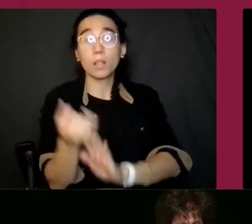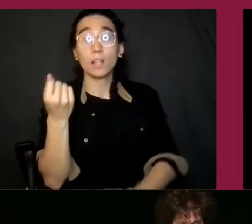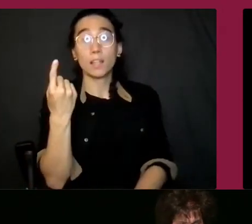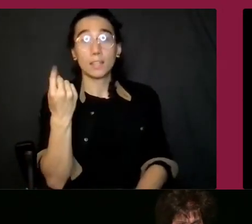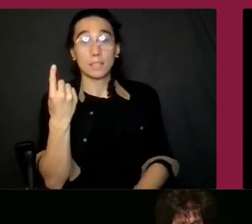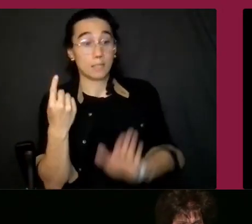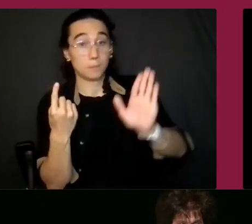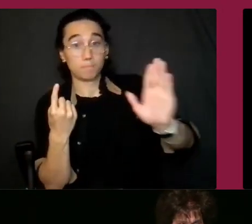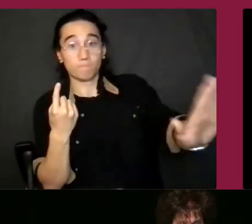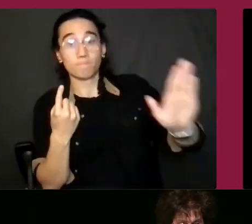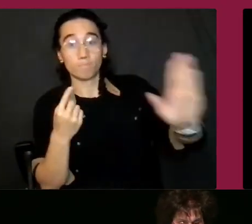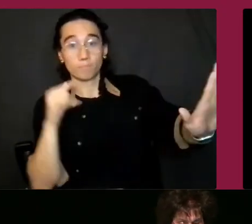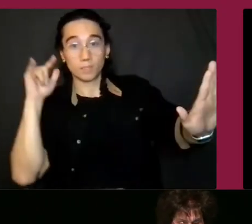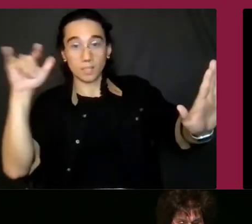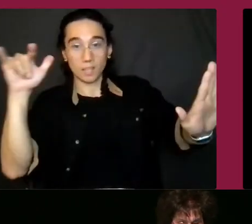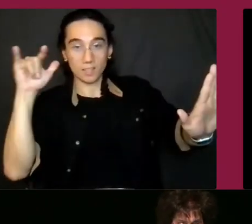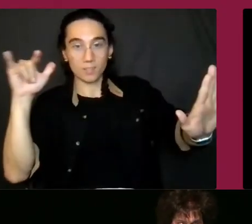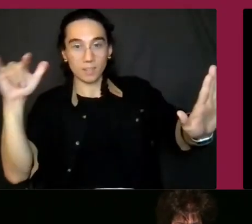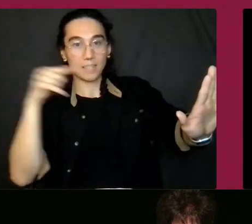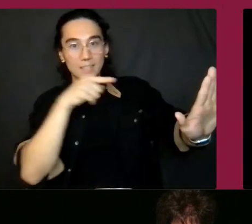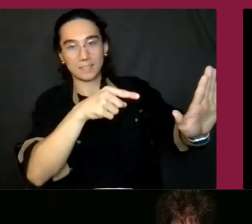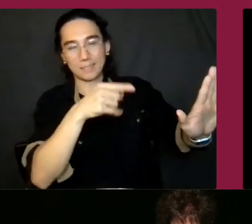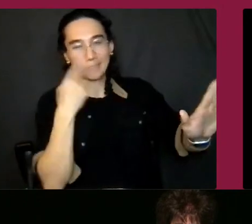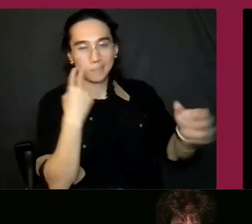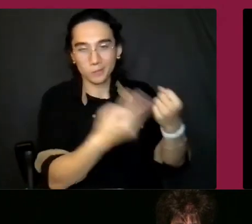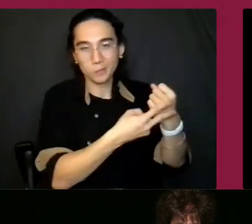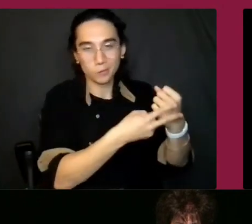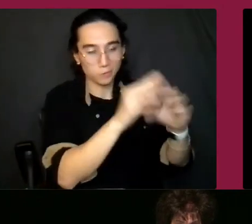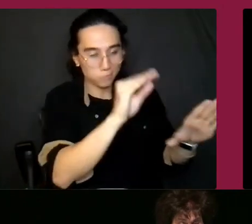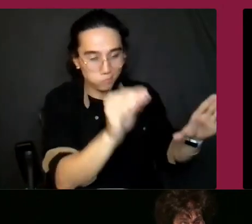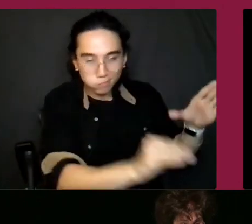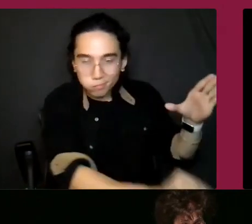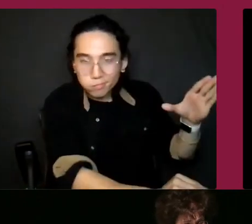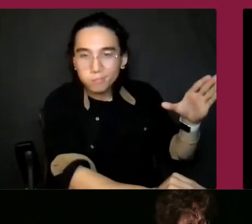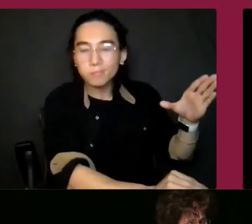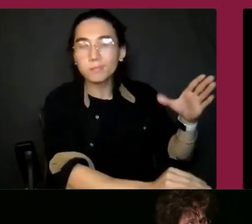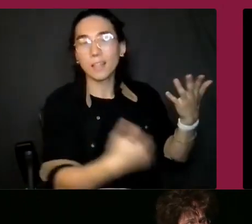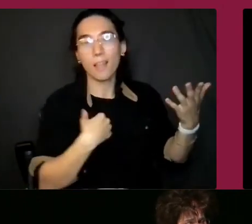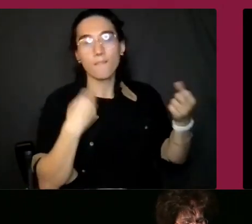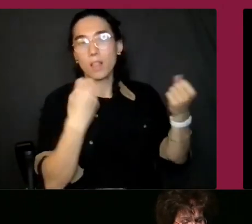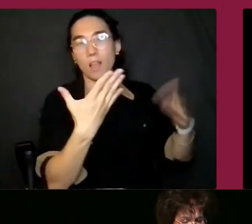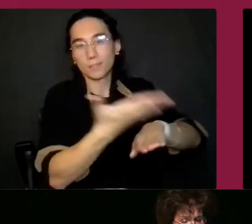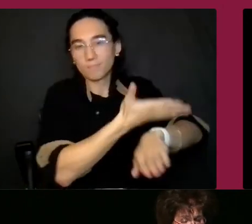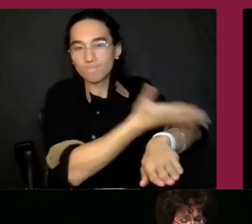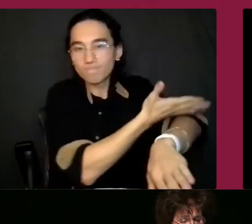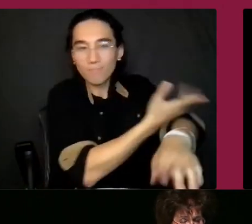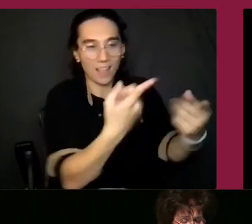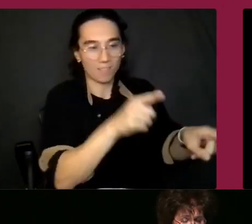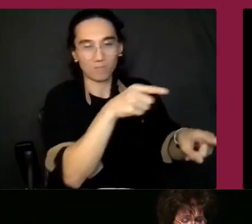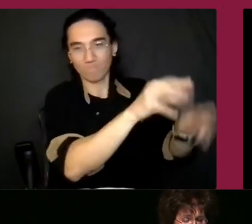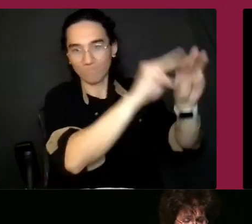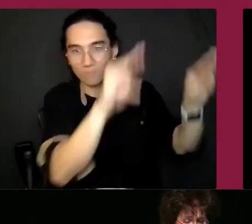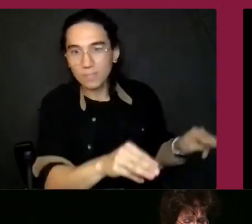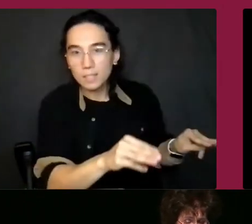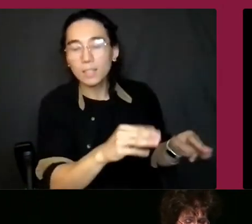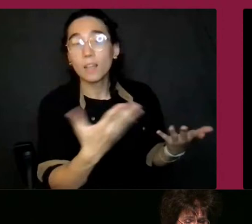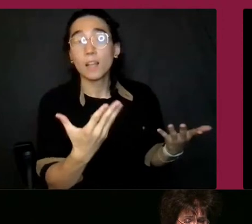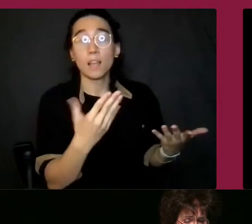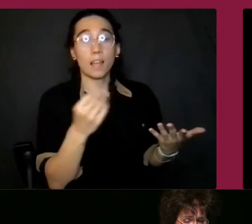The, the museum itself is undergoing a lot of, of renovations. Um, if you could see this picture up close,